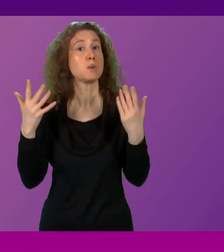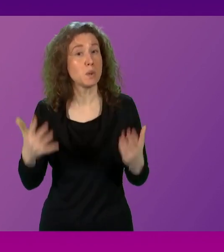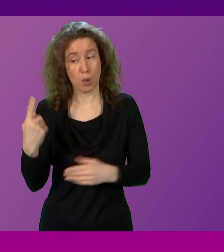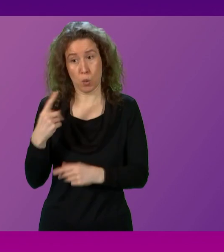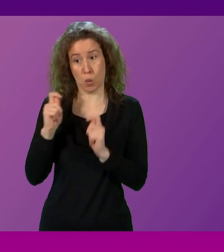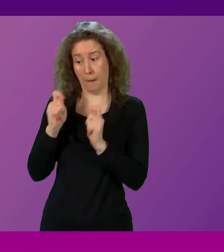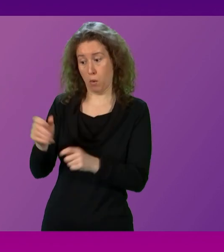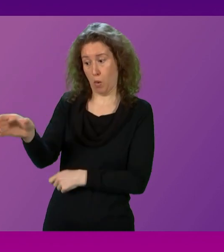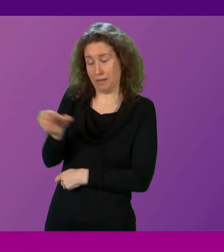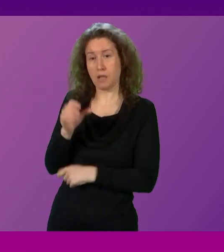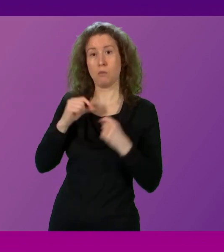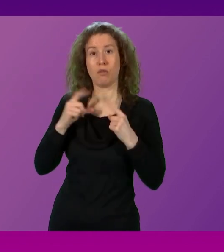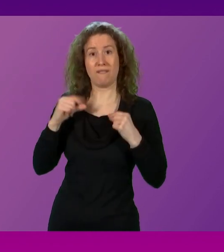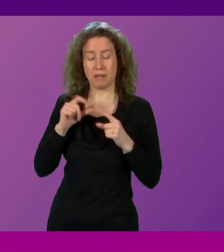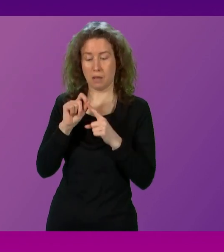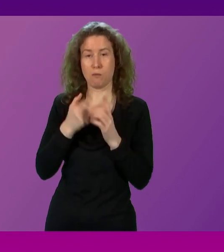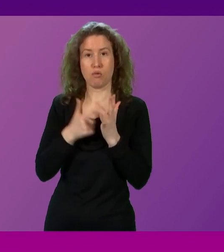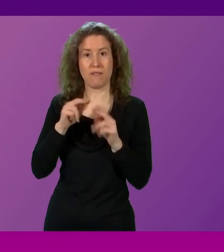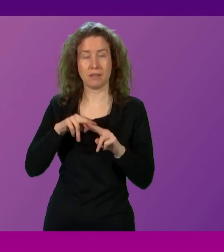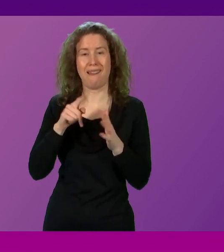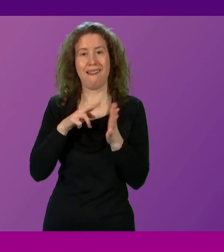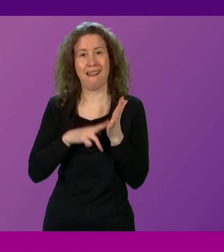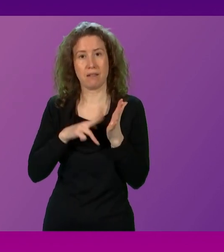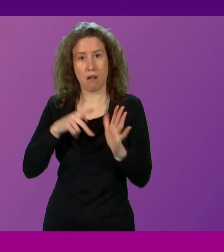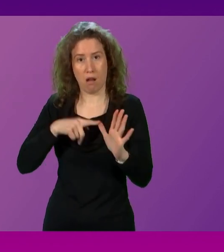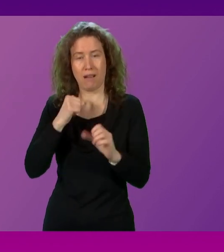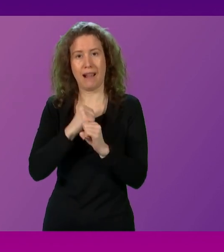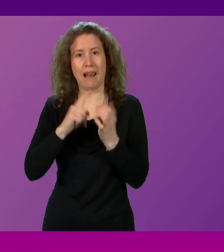appointment of Professor Anna Glasier as Scotland’s first women’s health champion.